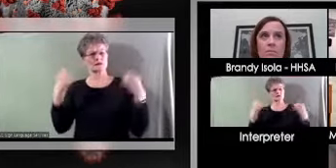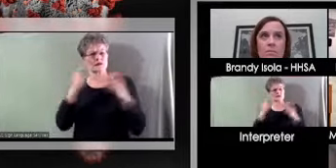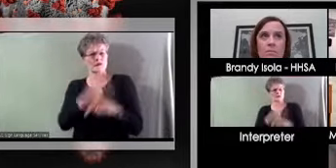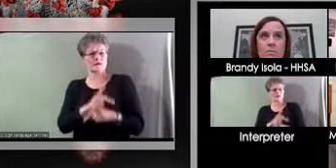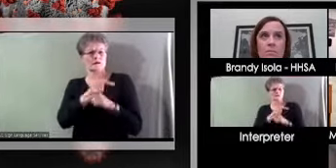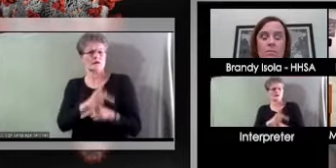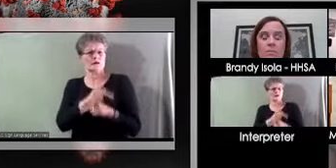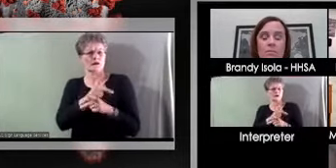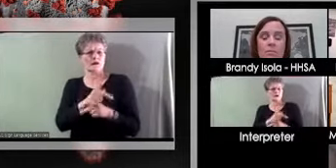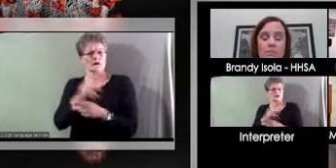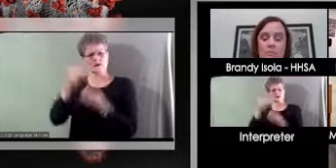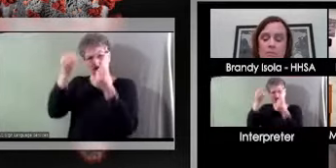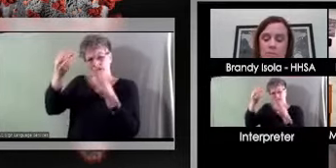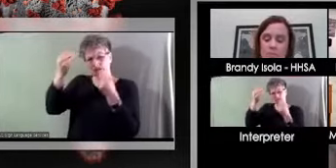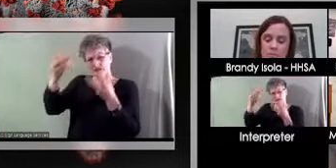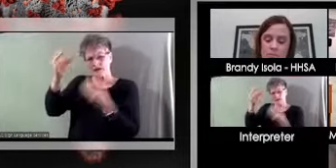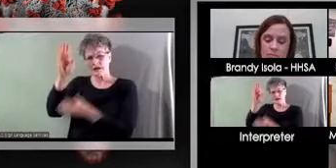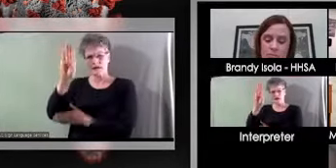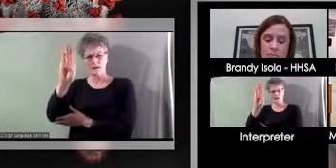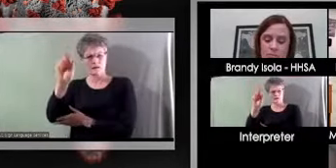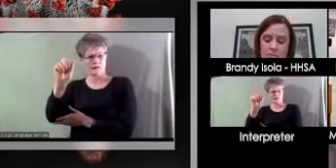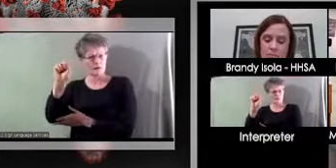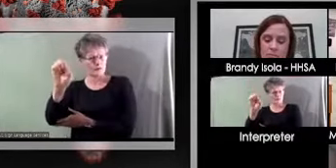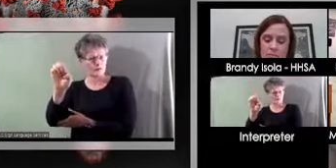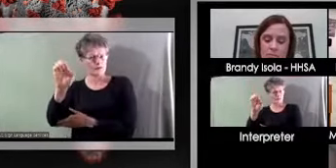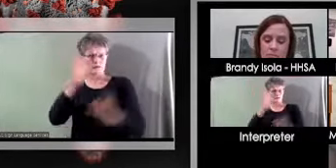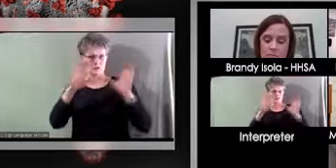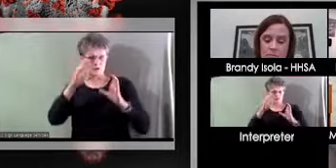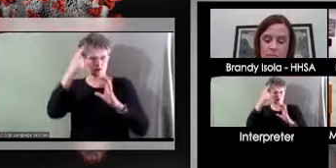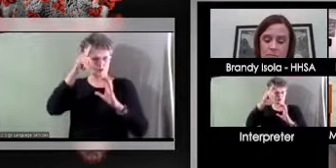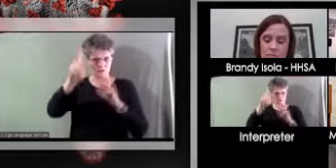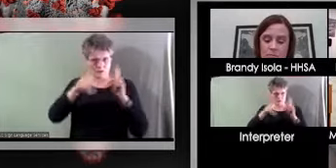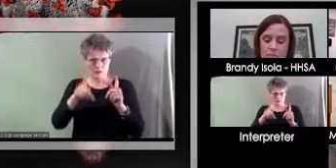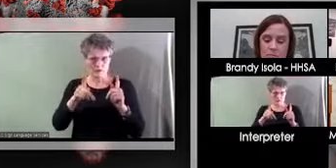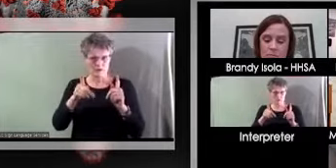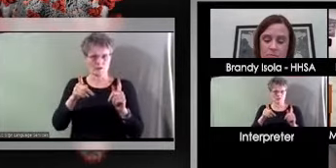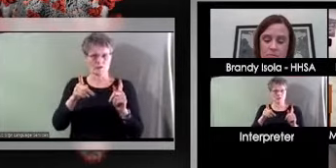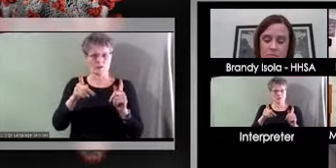looking at that for maybe people to help volunteer in case they're needed.